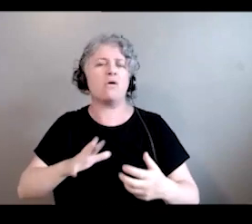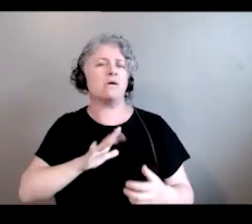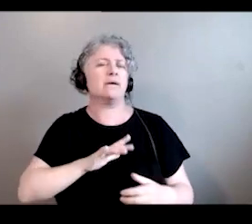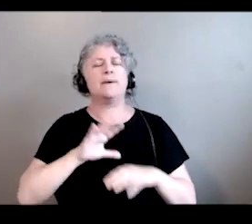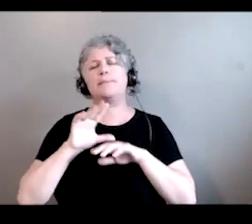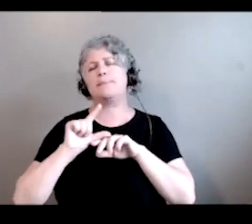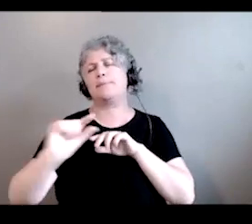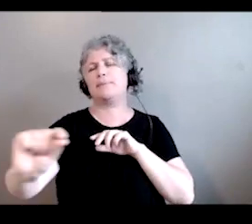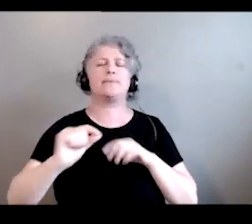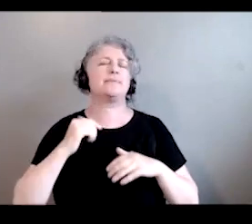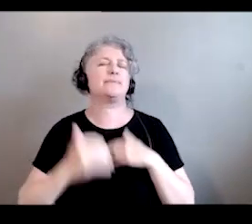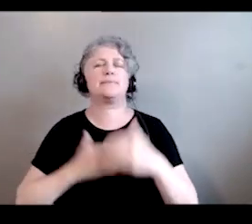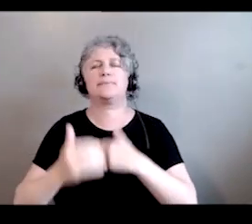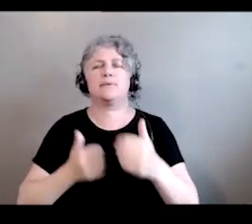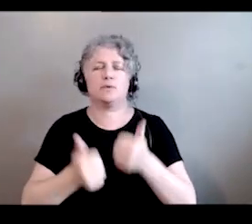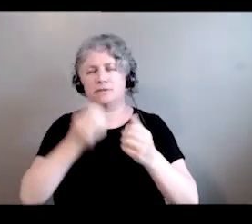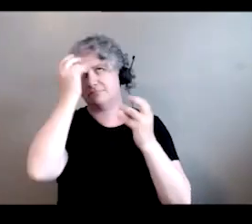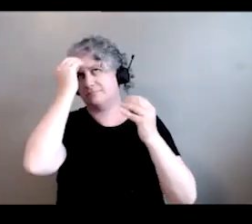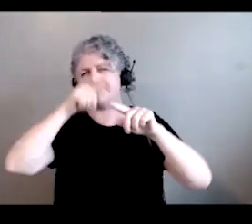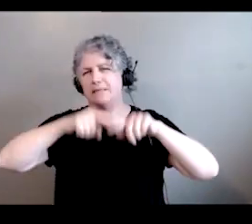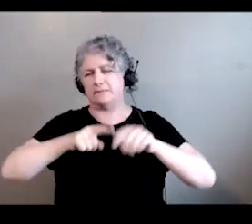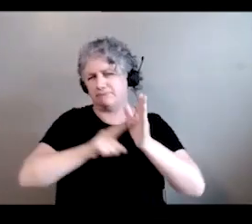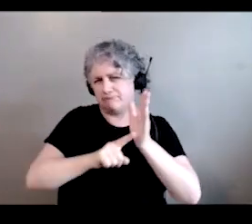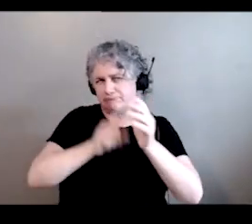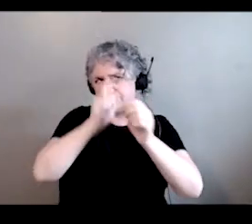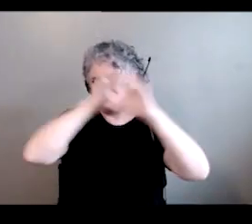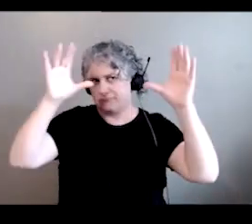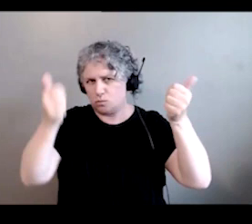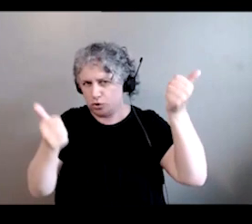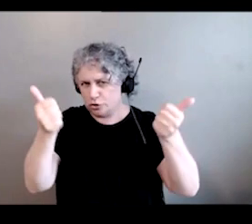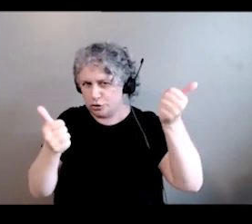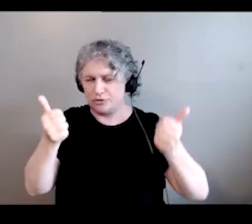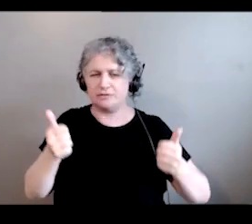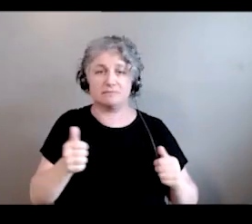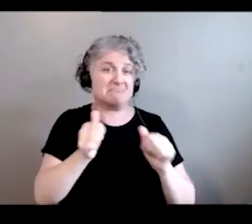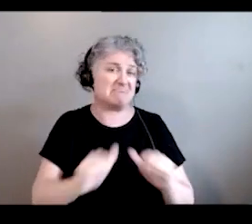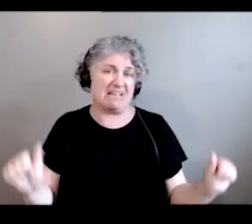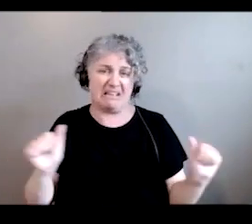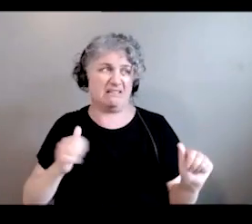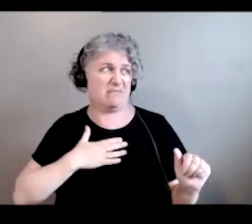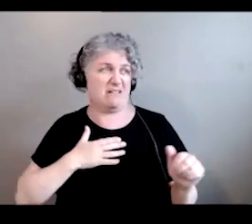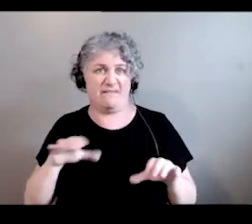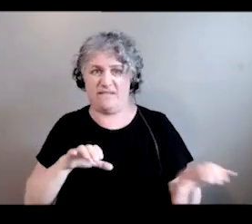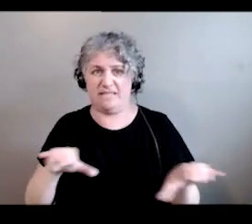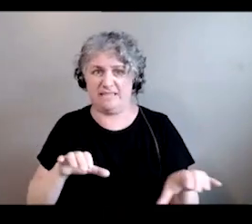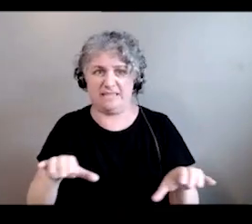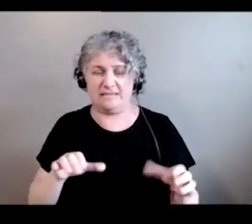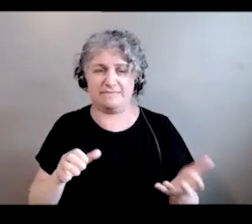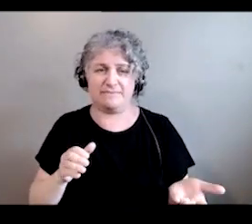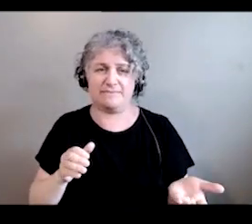So that will always change a few different factors and with any activity.